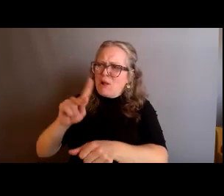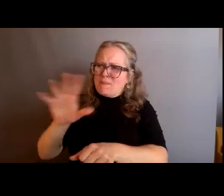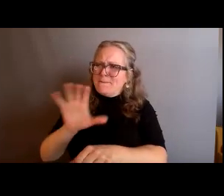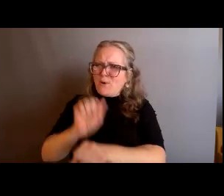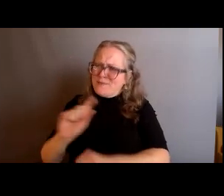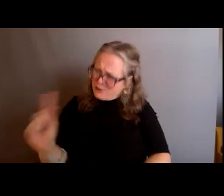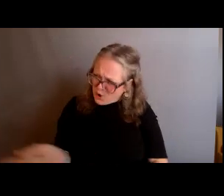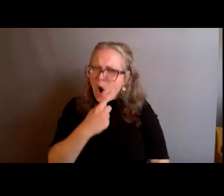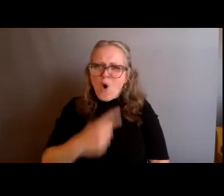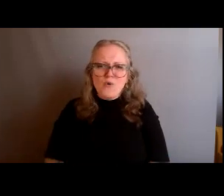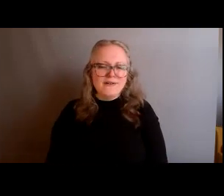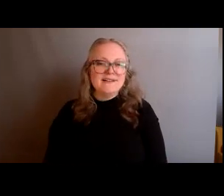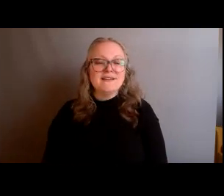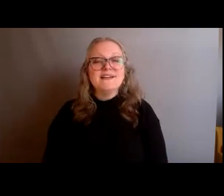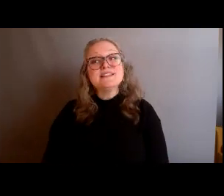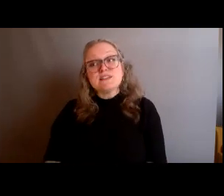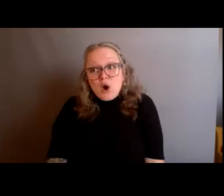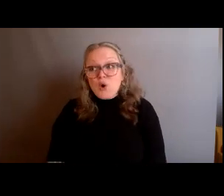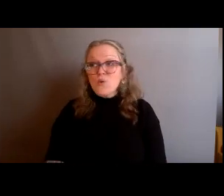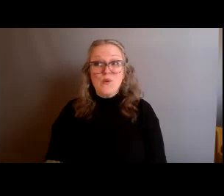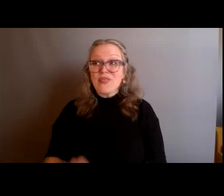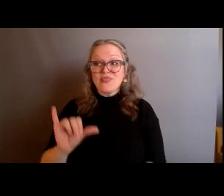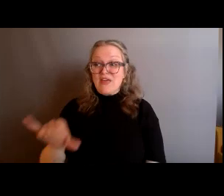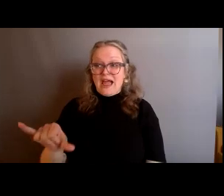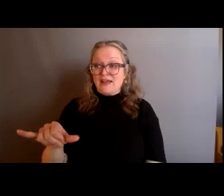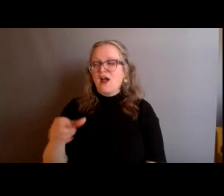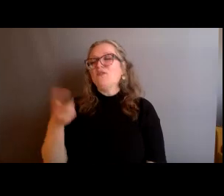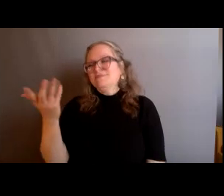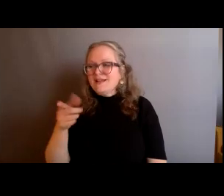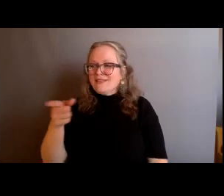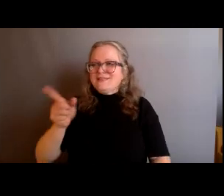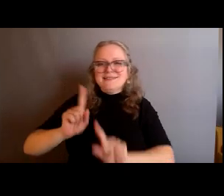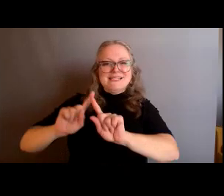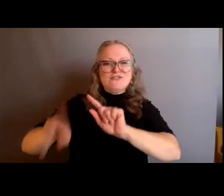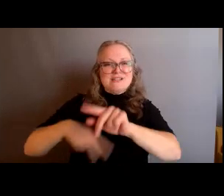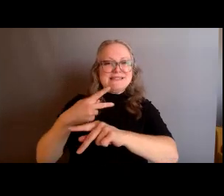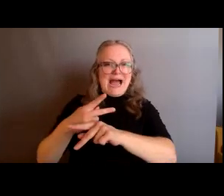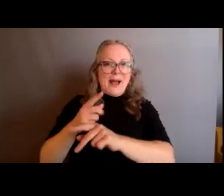So that I think, yeah, that's just the type of hearing aids. So that should leave us